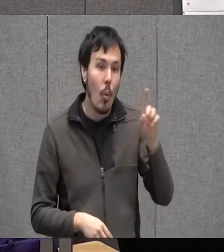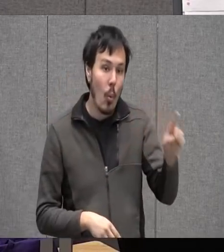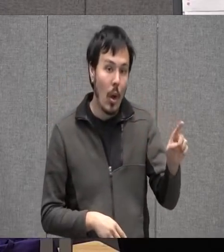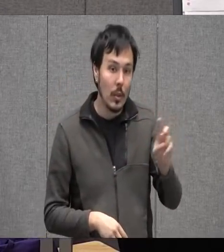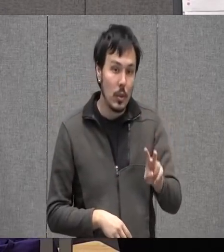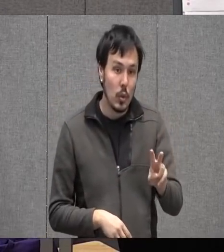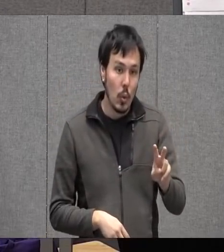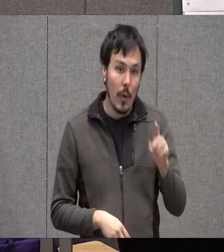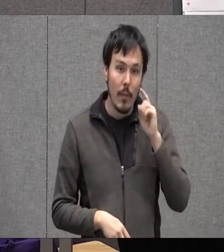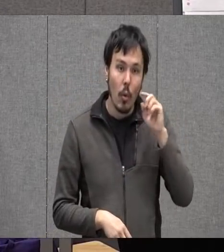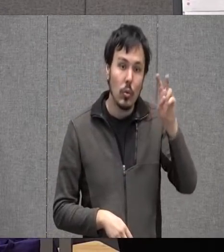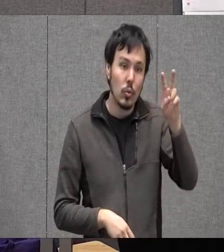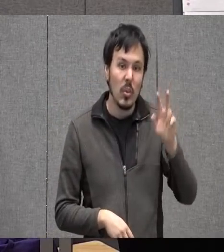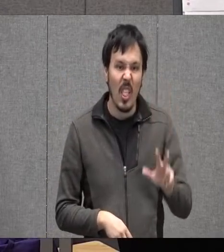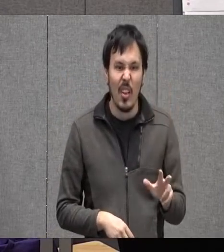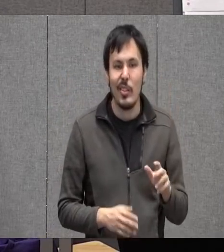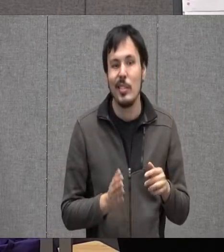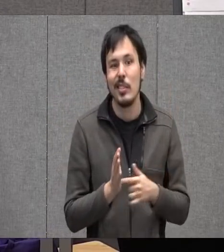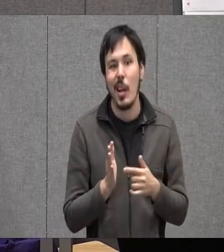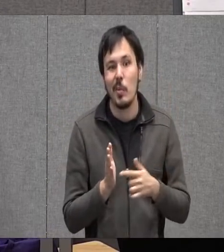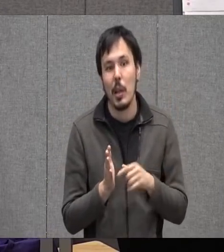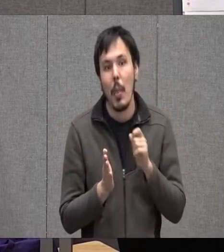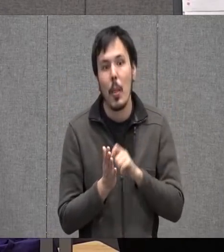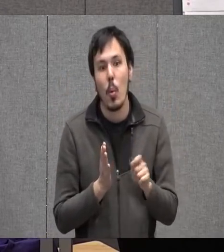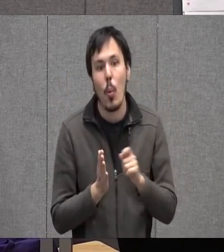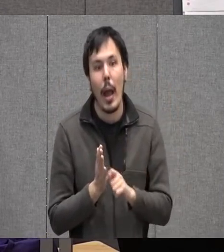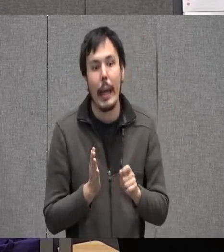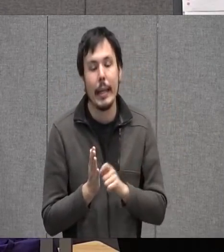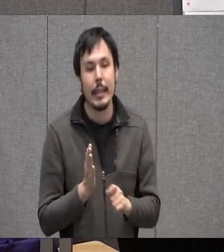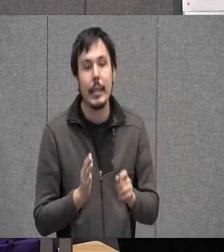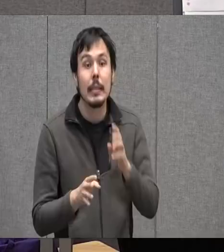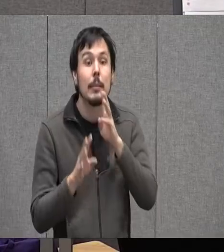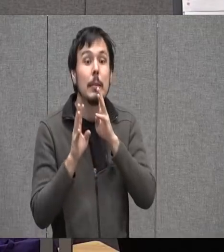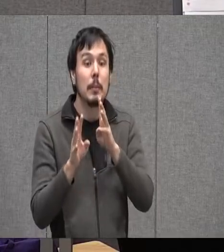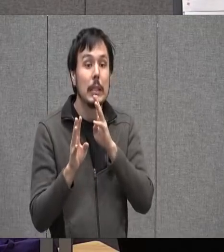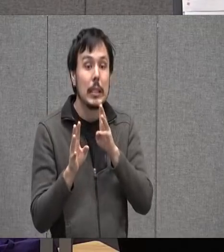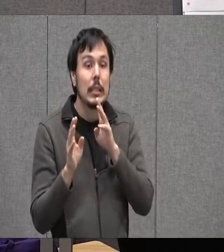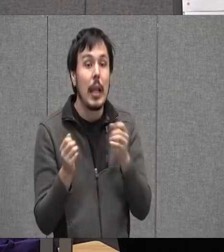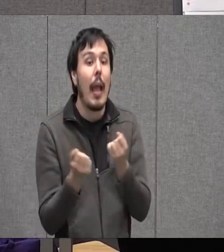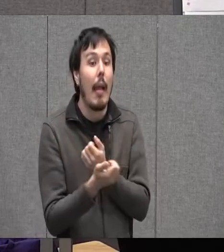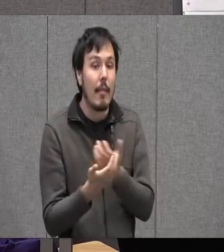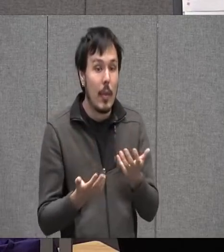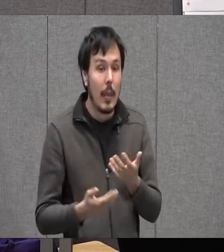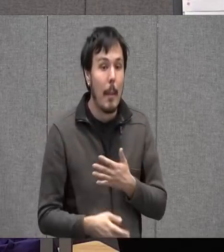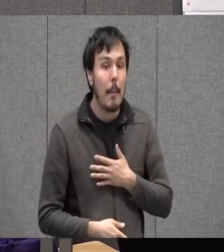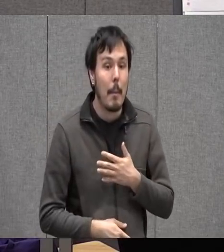So sometimes my writing doesn't quite say everything I'm thinking, but that's something I could work on.